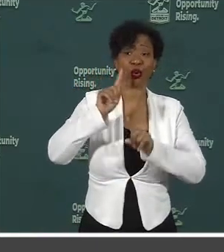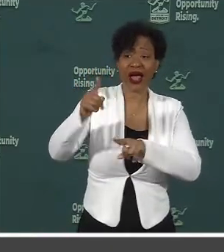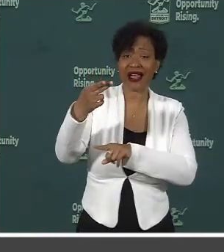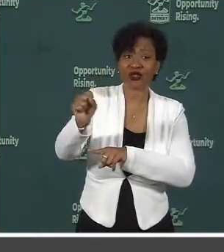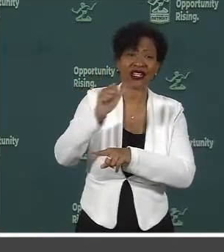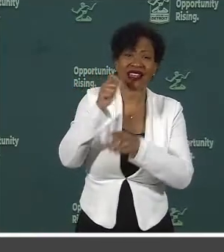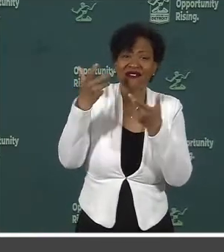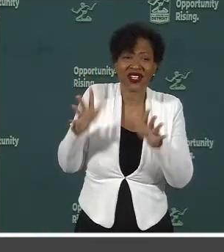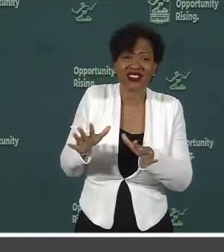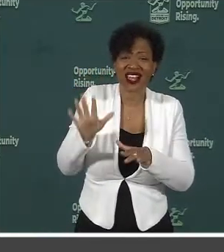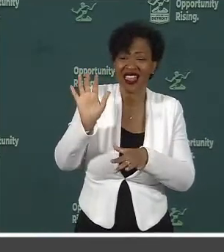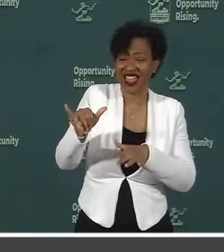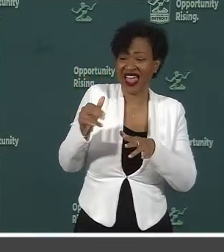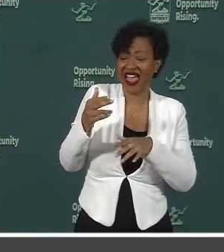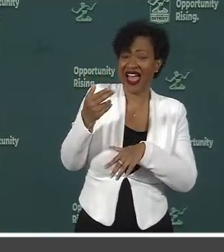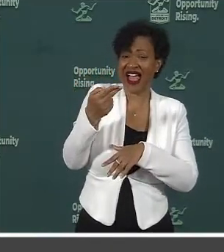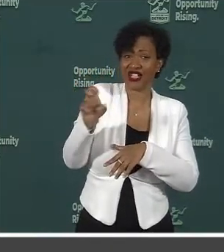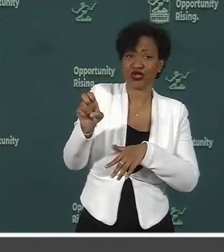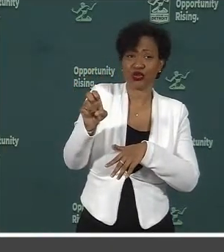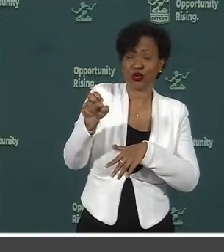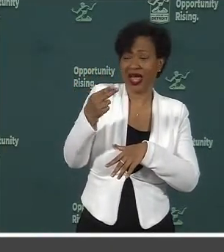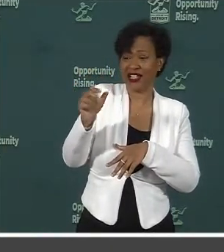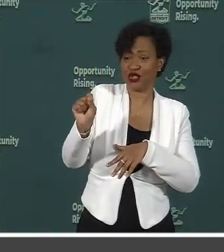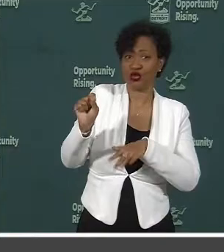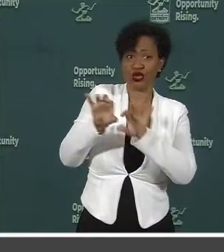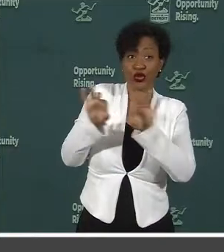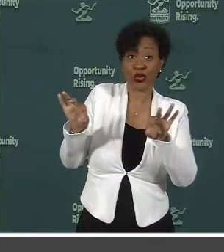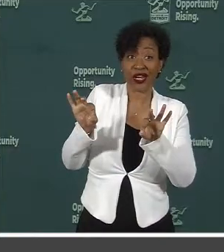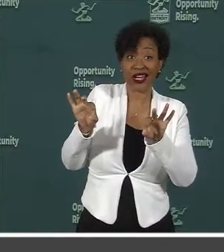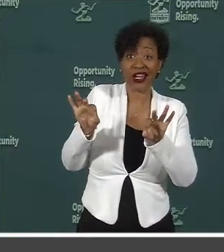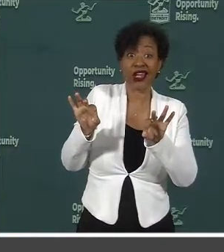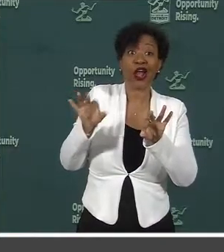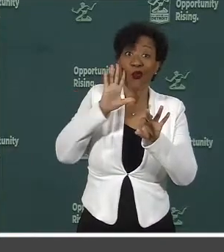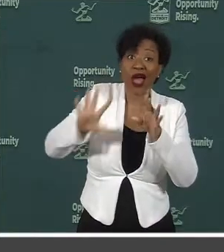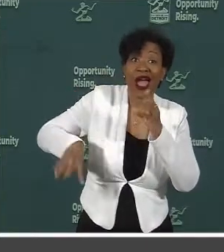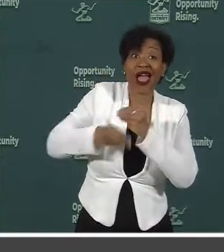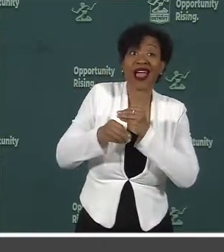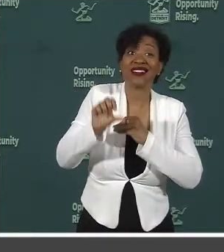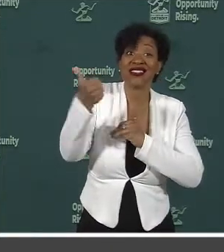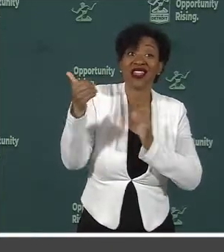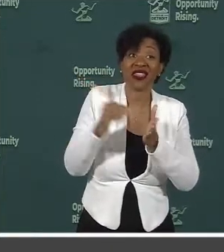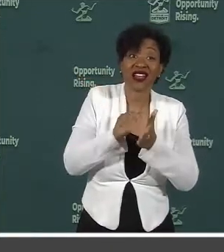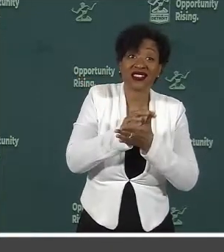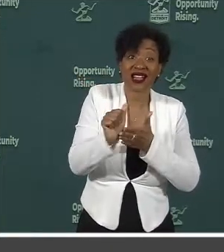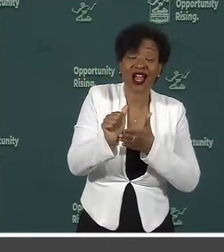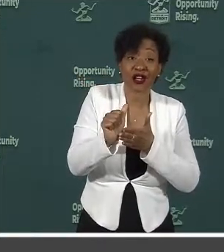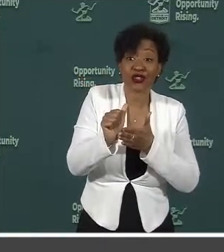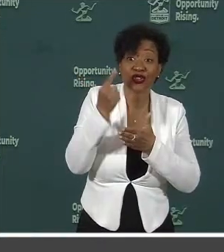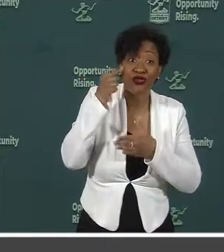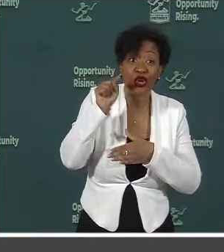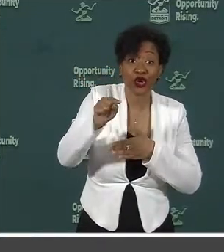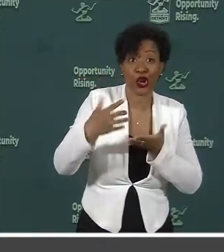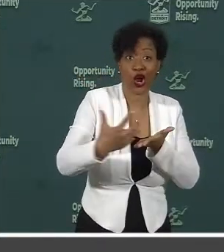SCHOOL DEGREE IS WORTH ANOTHER TEN THOUSAND DOLLARS A YEAR I CAN SEE WHY THAT'S TRUE CHRYSLER FOR EXAMPLE ARE STILL AREN'T IS NOW WOULDN'T